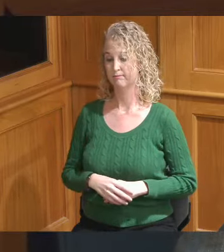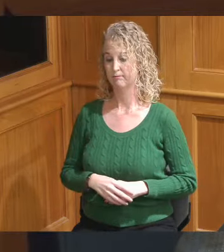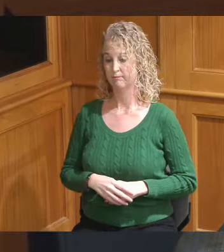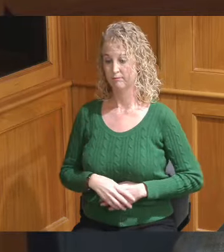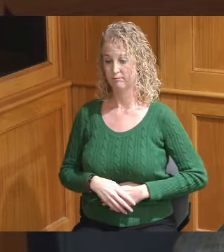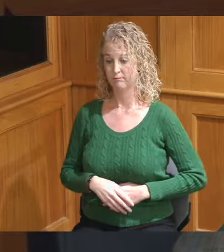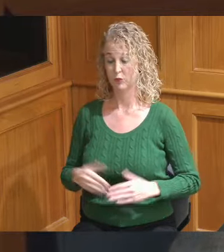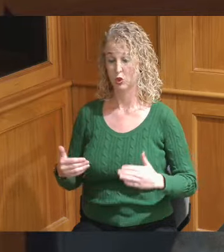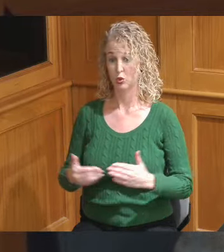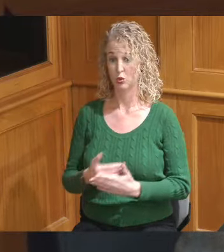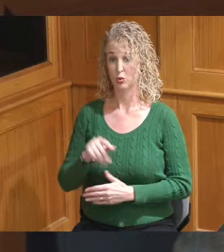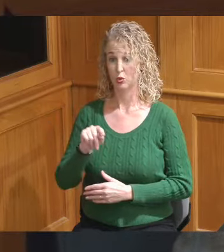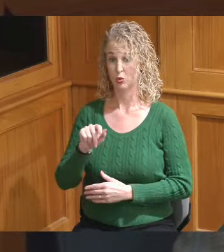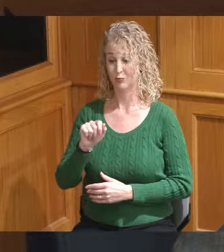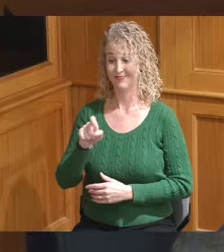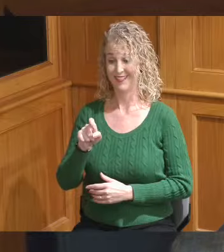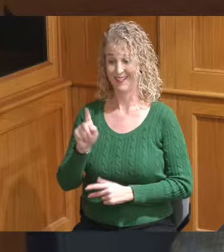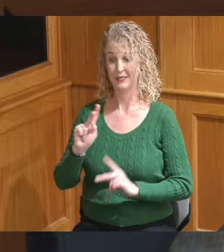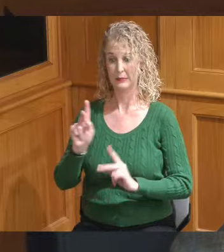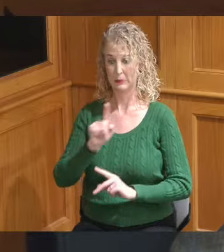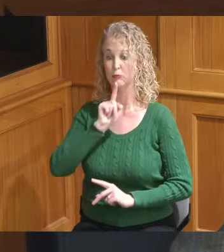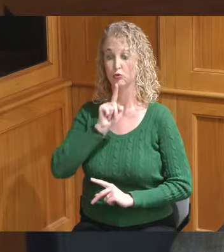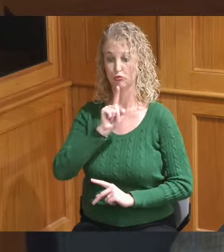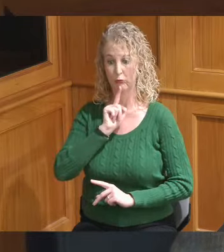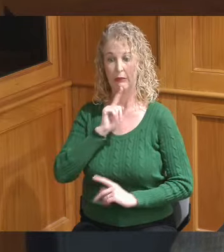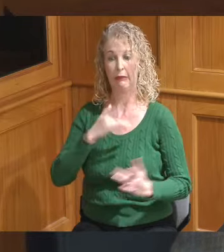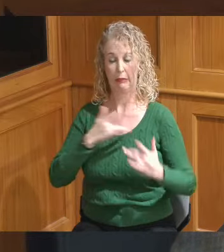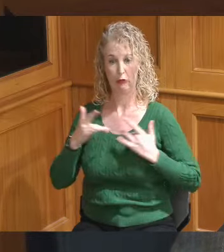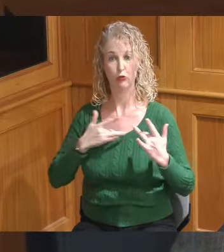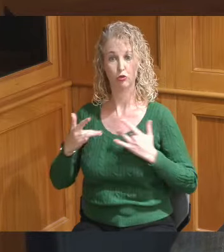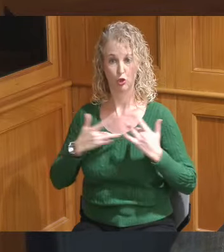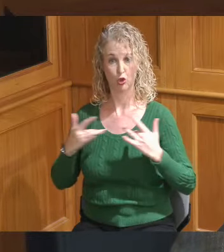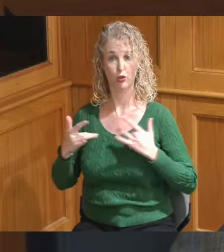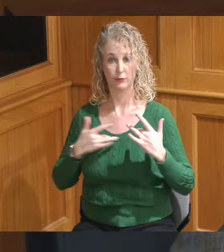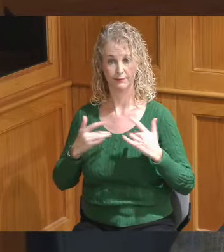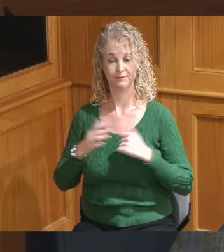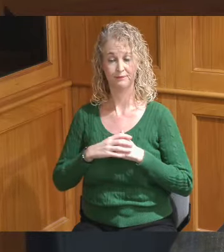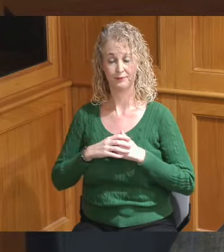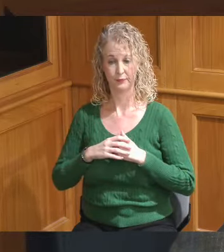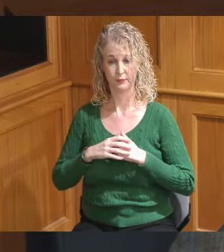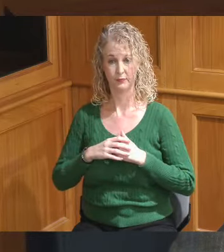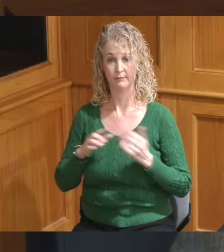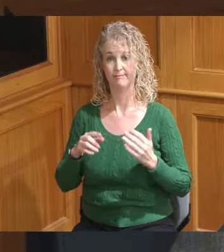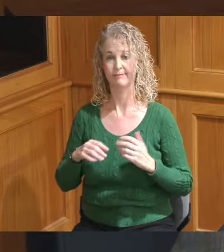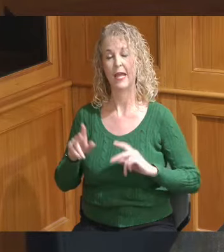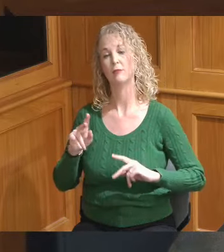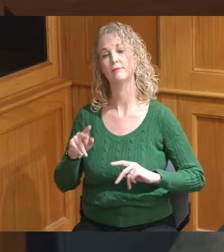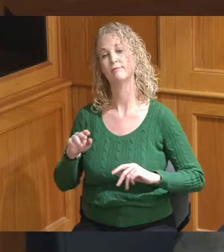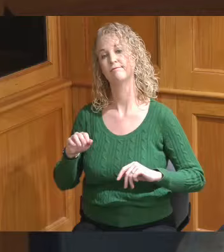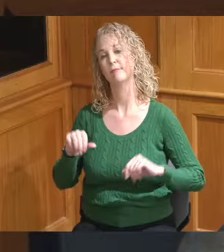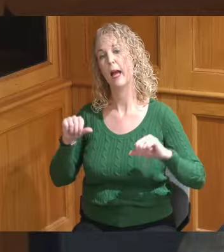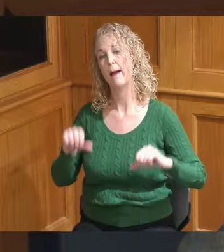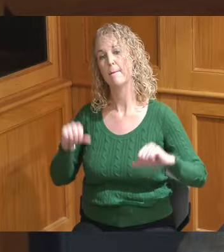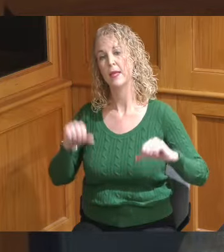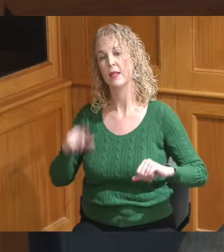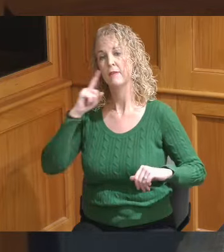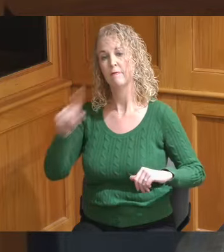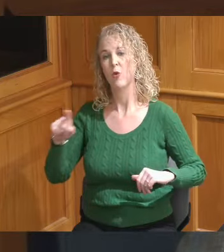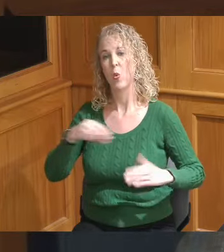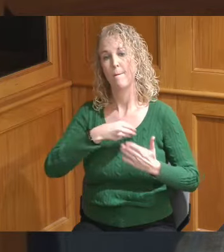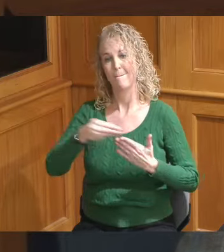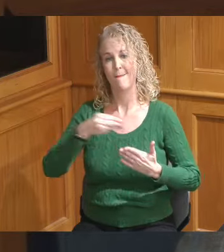new taxes was a big deal for a lot of people was a big deal from what I heard. affordability